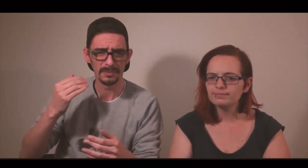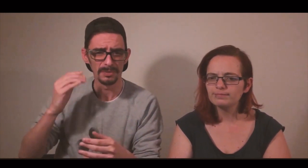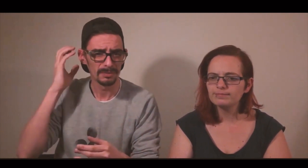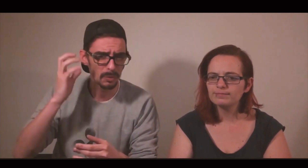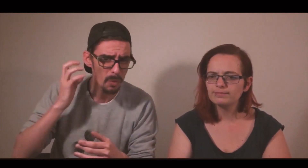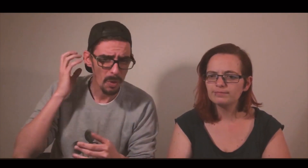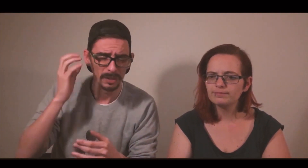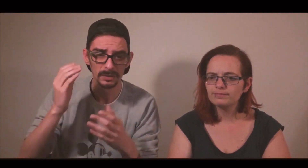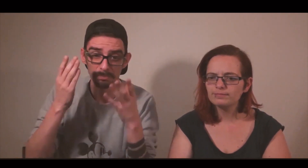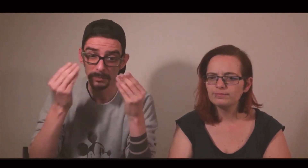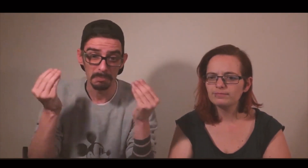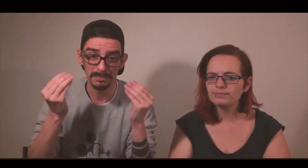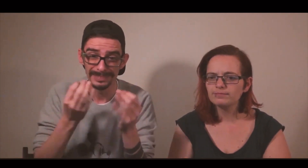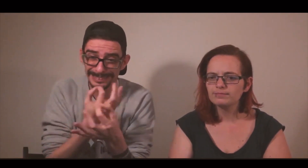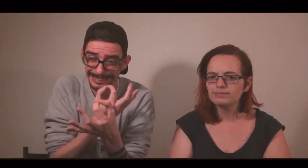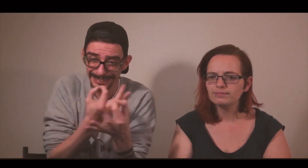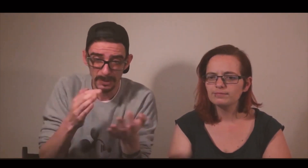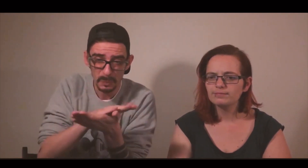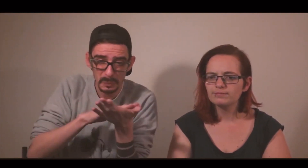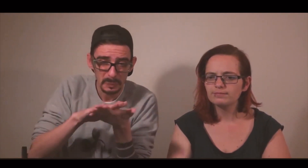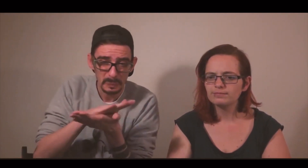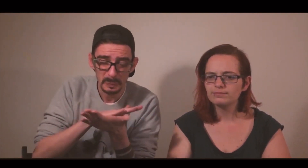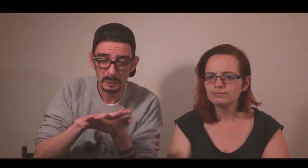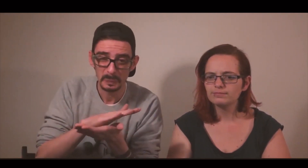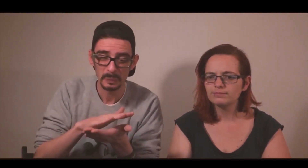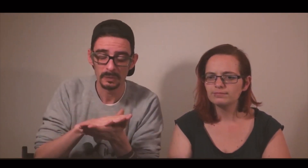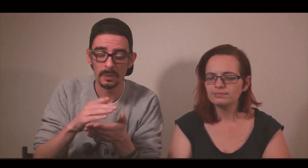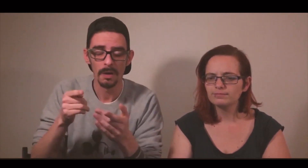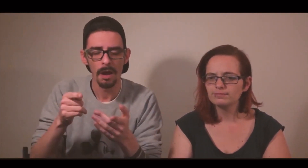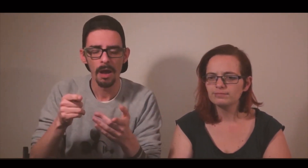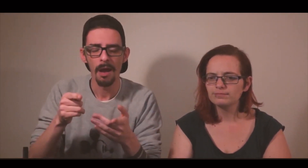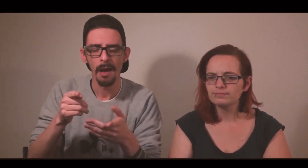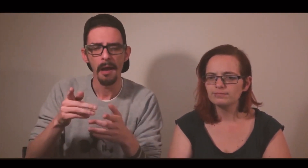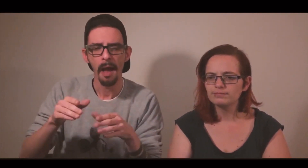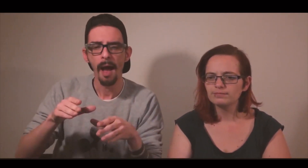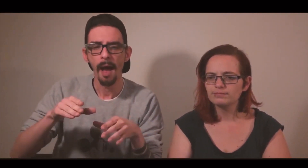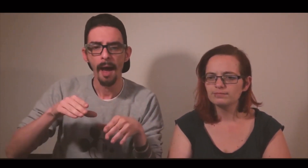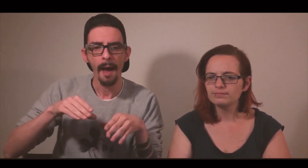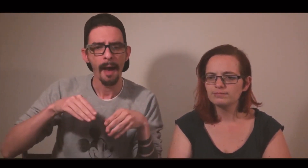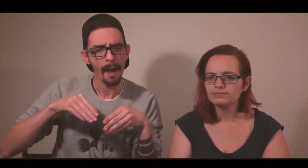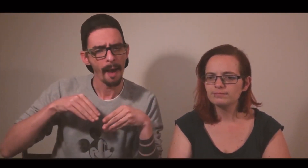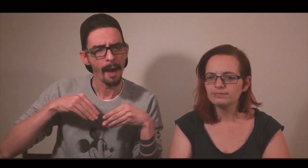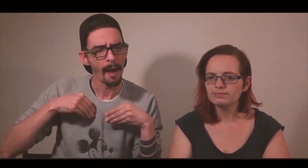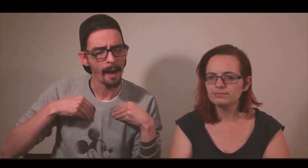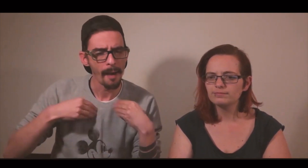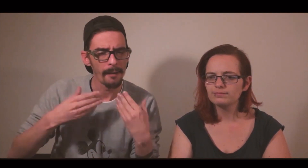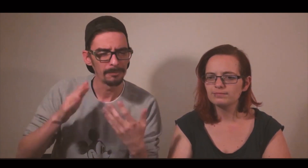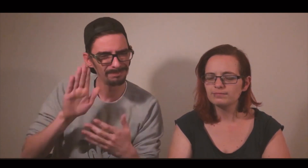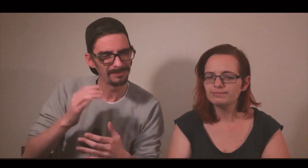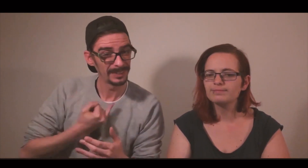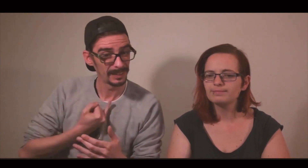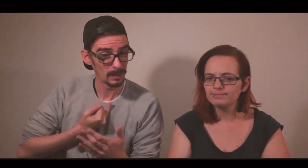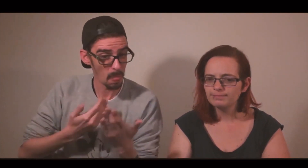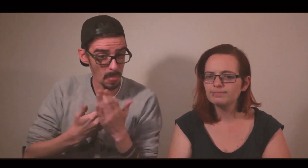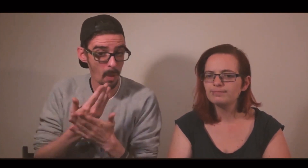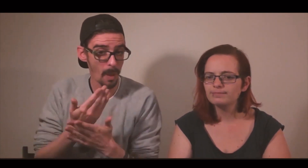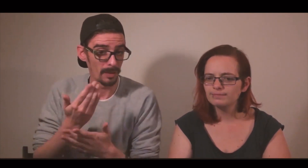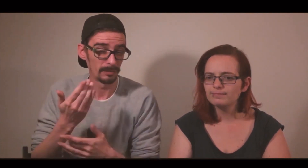The world of noise has disappeared and now there is absolute silence. Over time, he learned to accept this state.